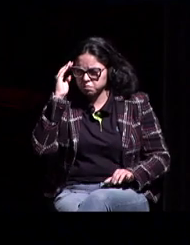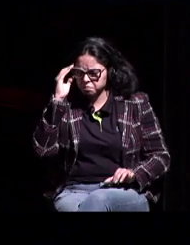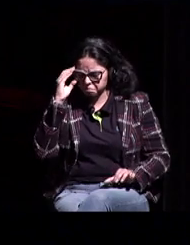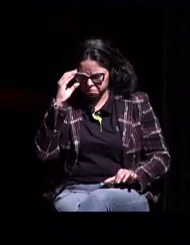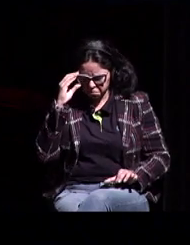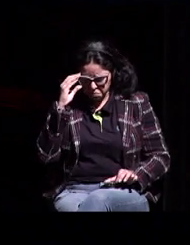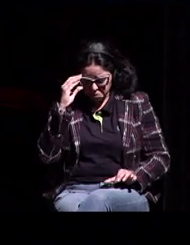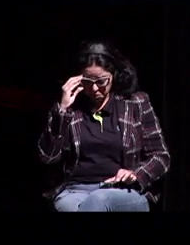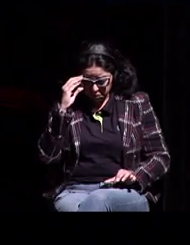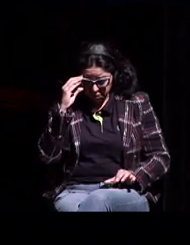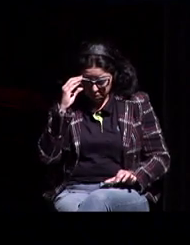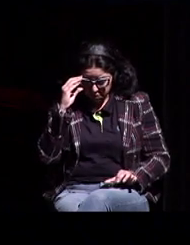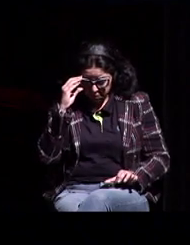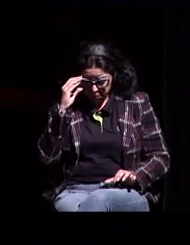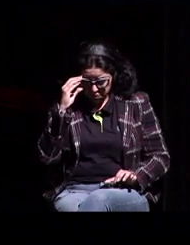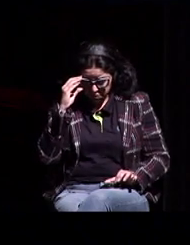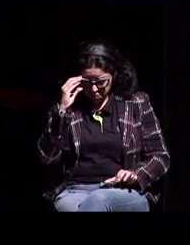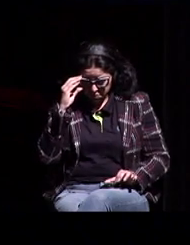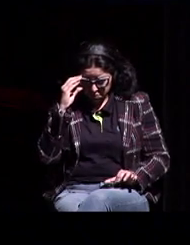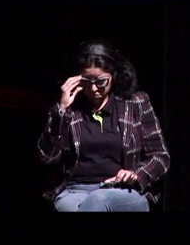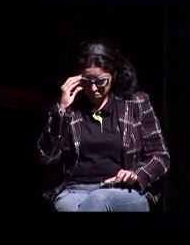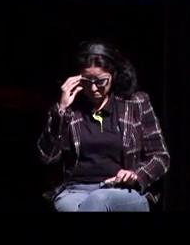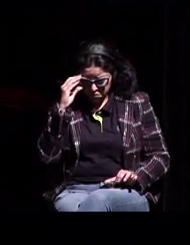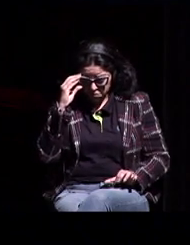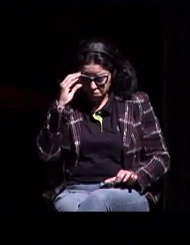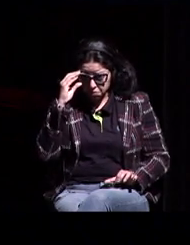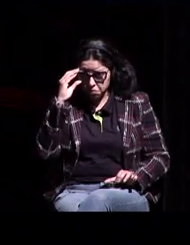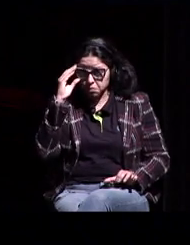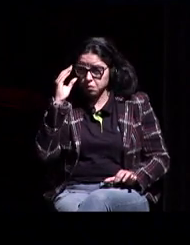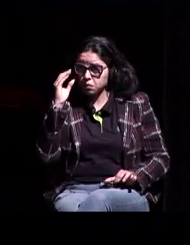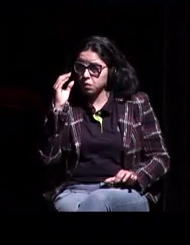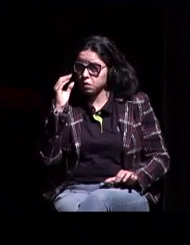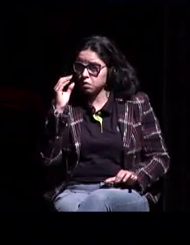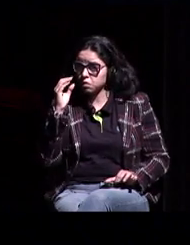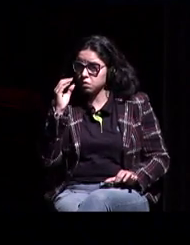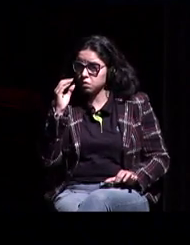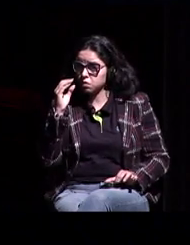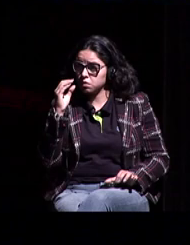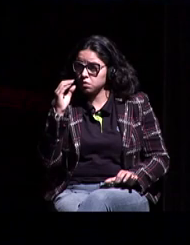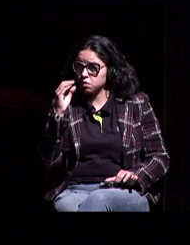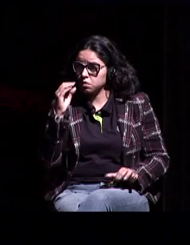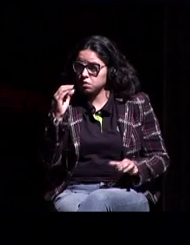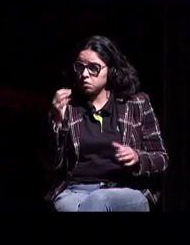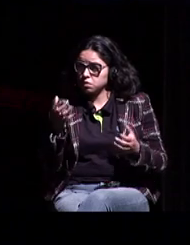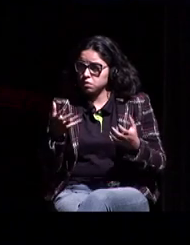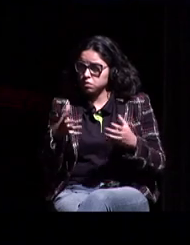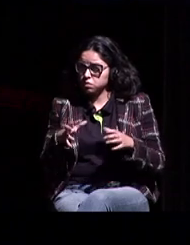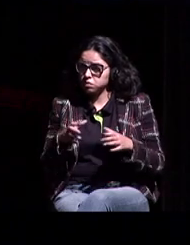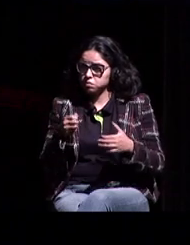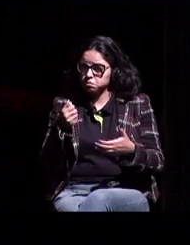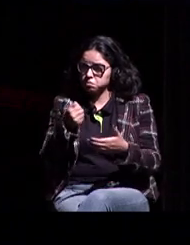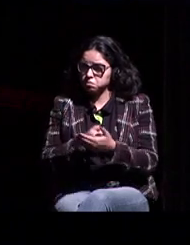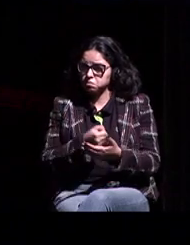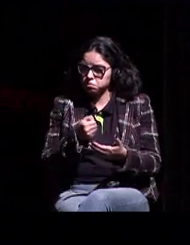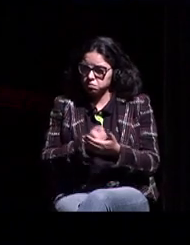It helps very little the strategy of burying the head in a hole of not wanting to see and understand what is going on.